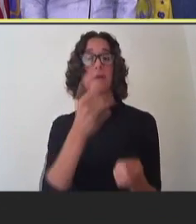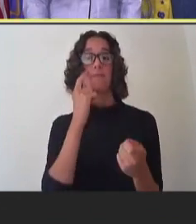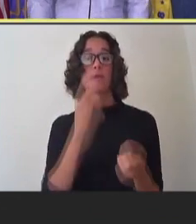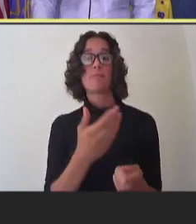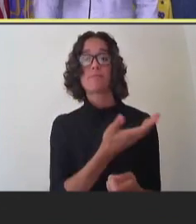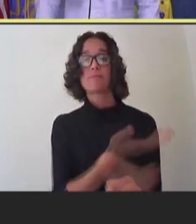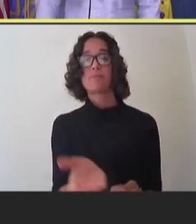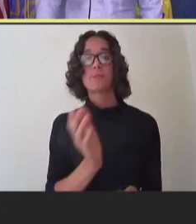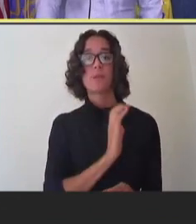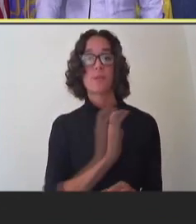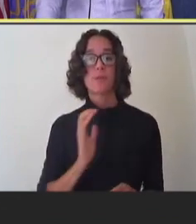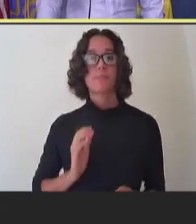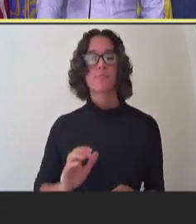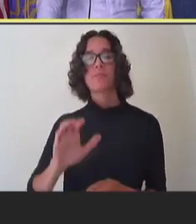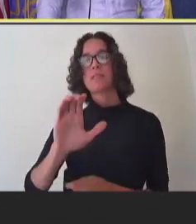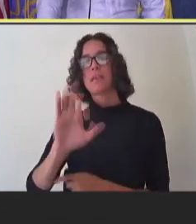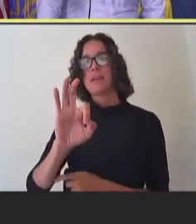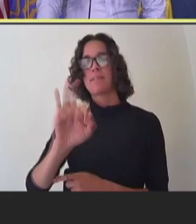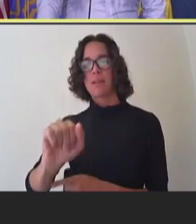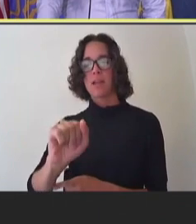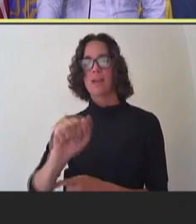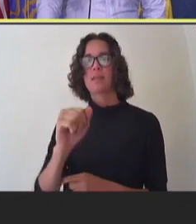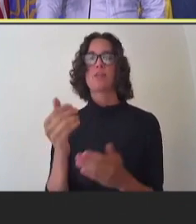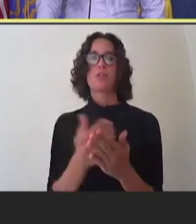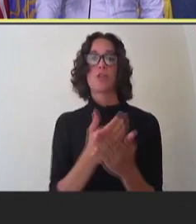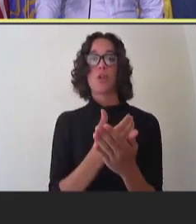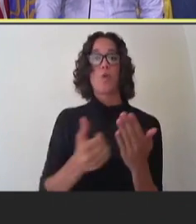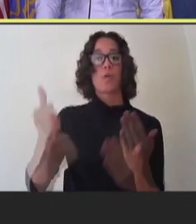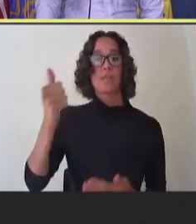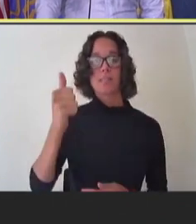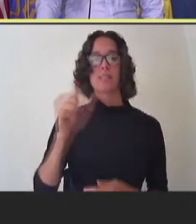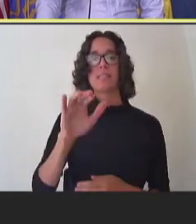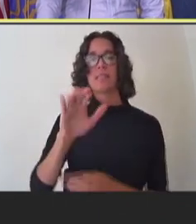So, CFA, as I said, is CDC's newest center. We were formally established at the beginning of